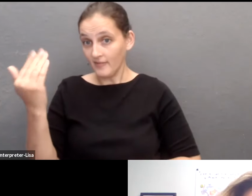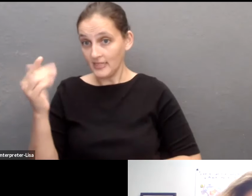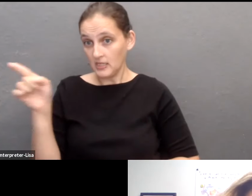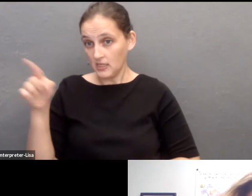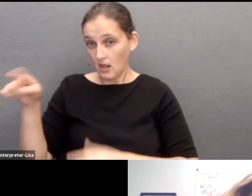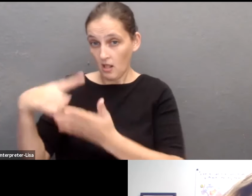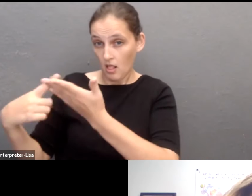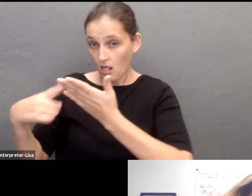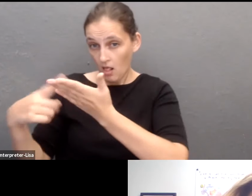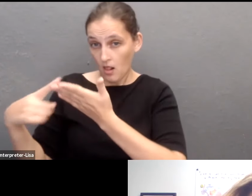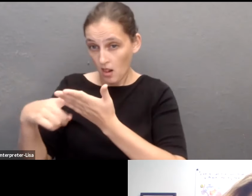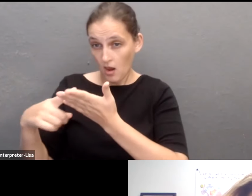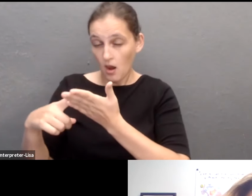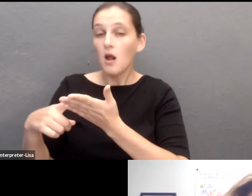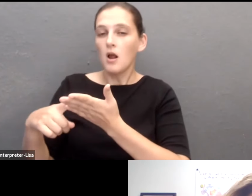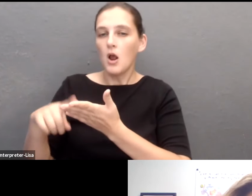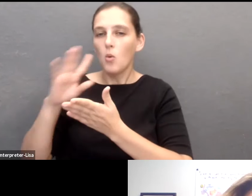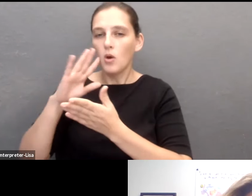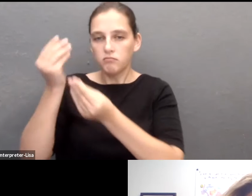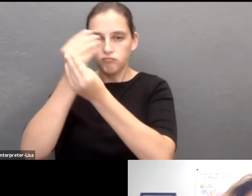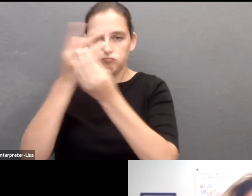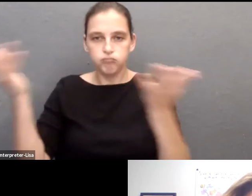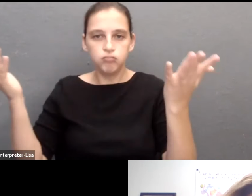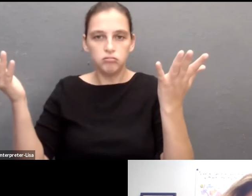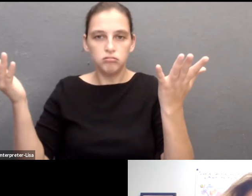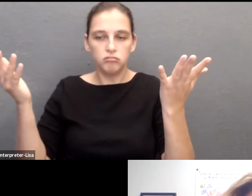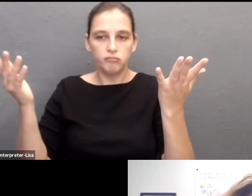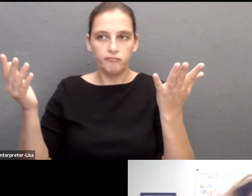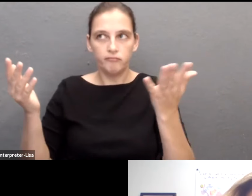and then we expect for them to come out with the final recommendation that following week.